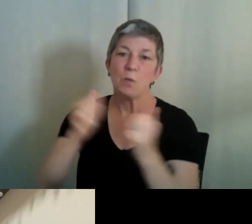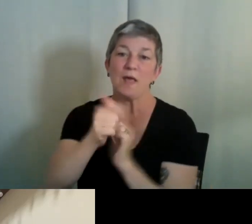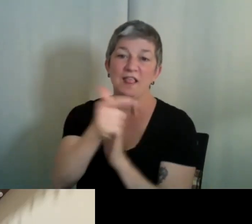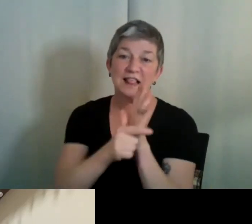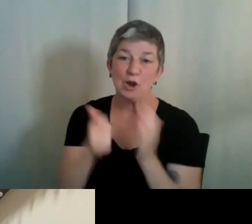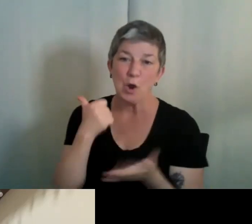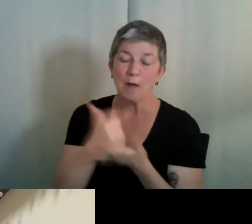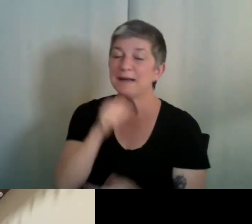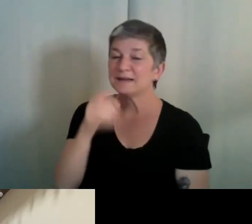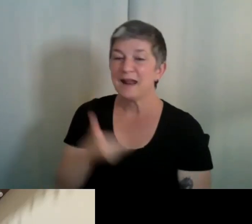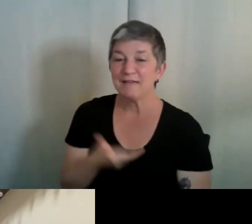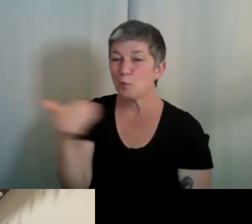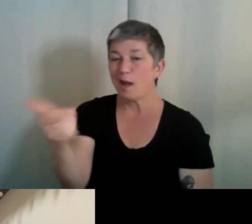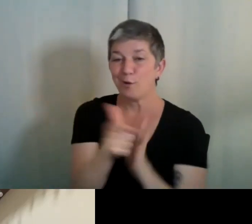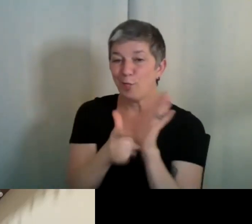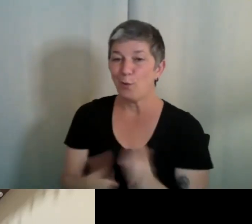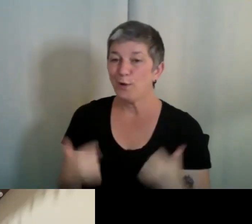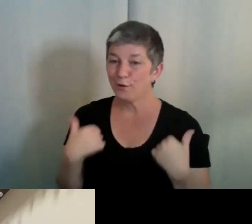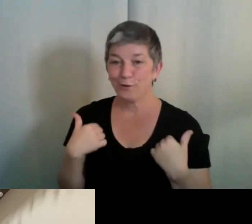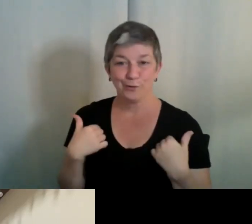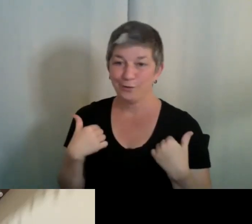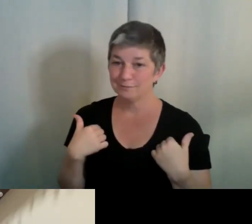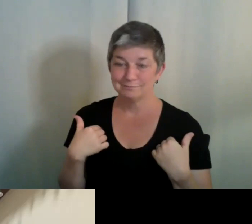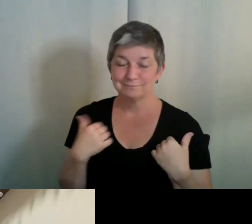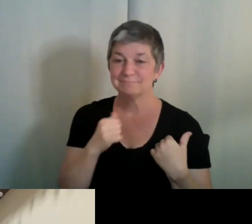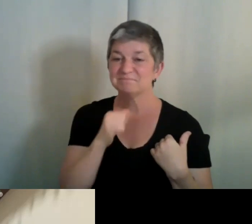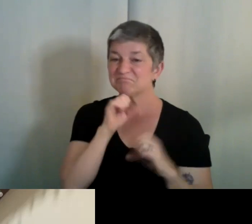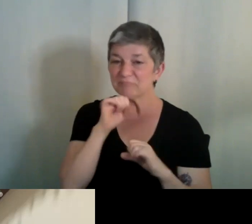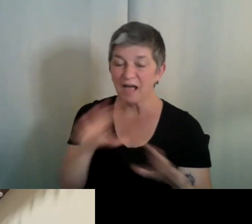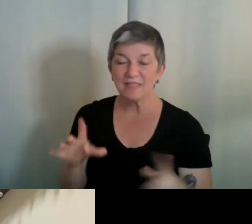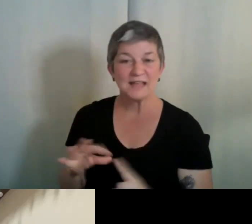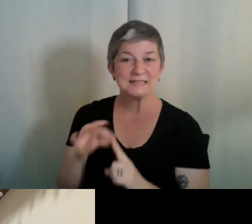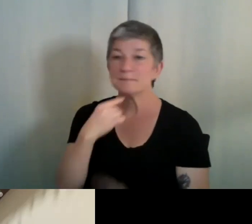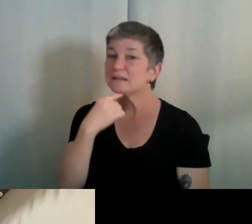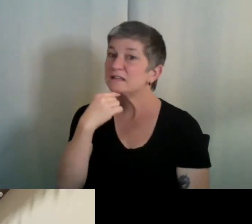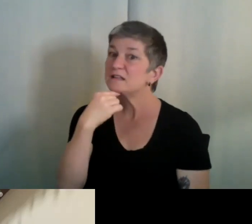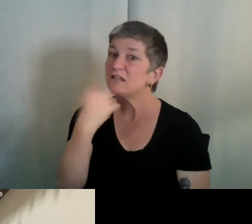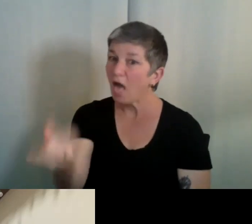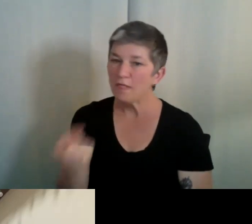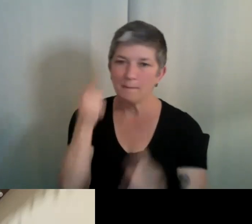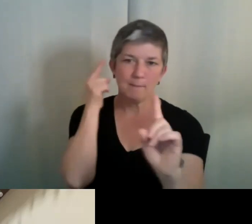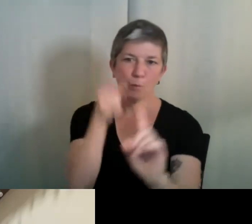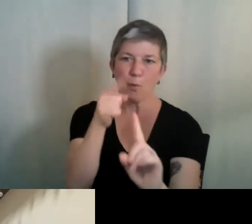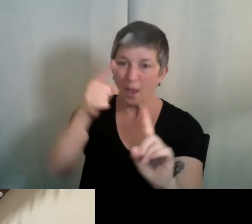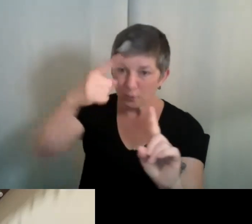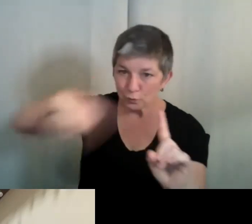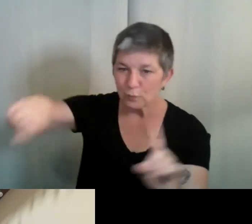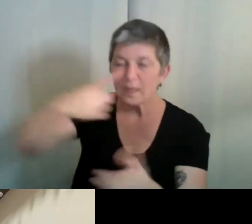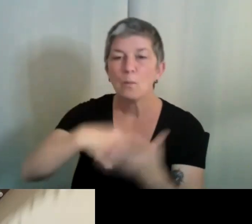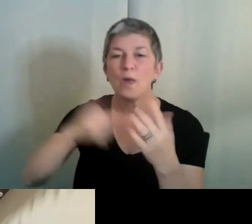lawyer. I didn't have to do anything other than tell them and point out to them what they needed to do and what their